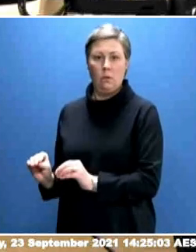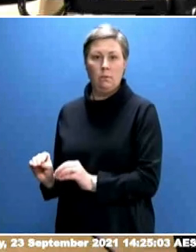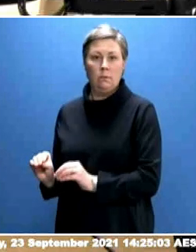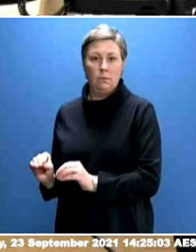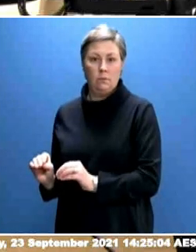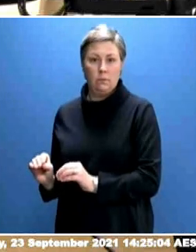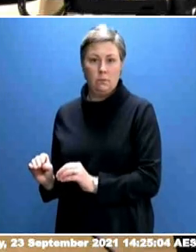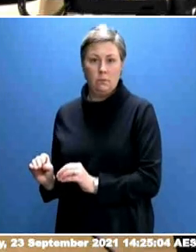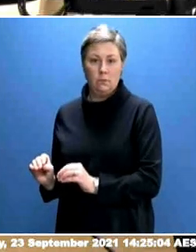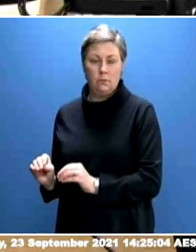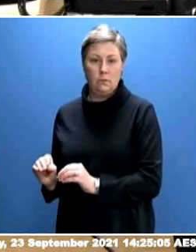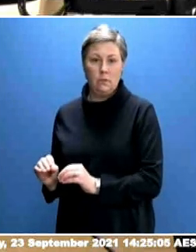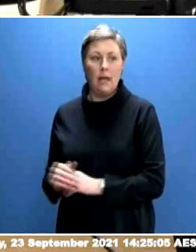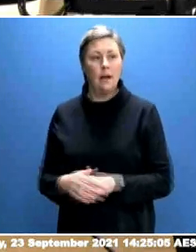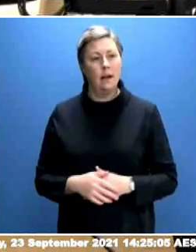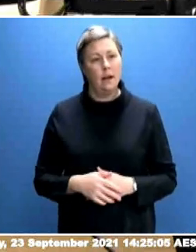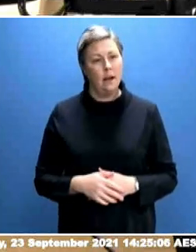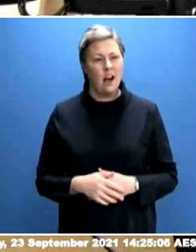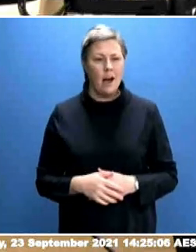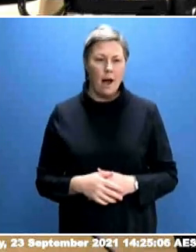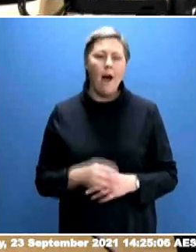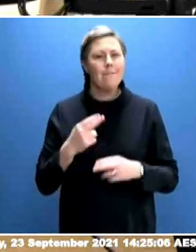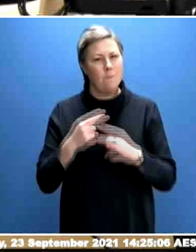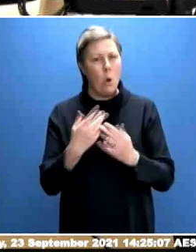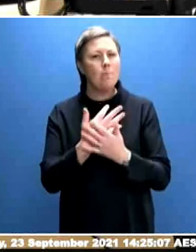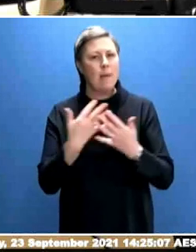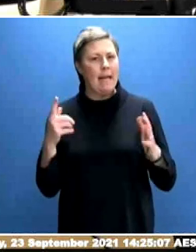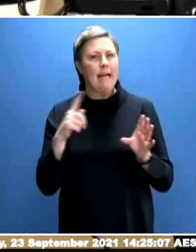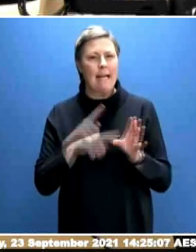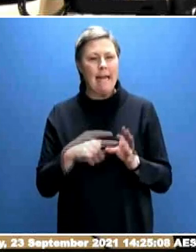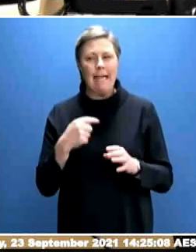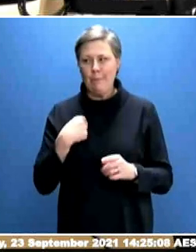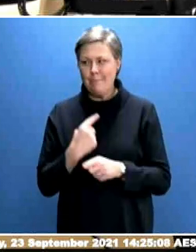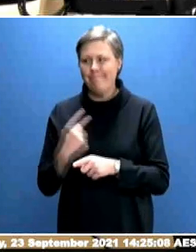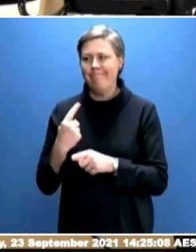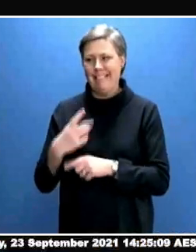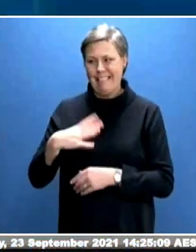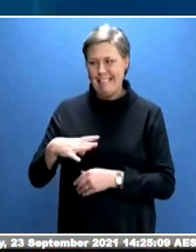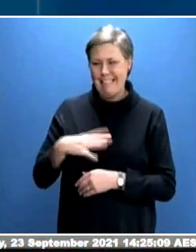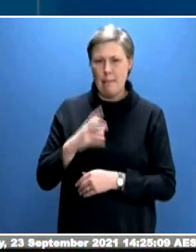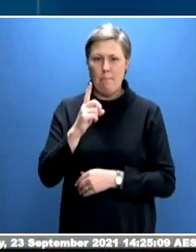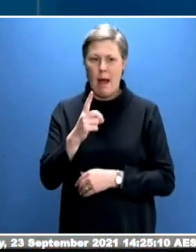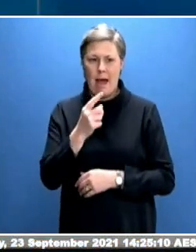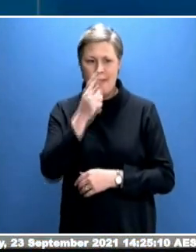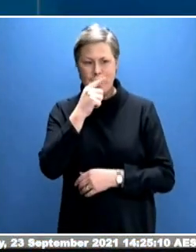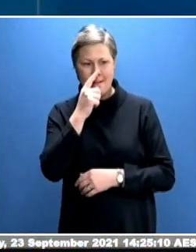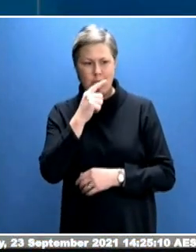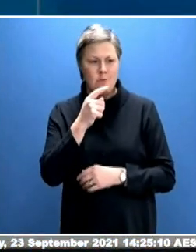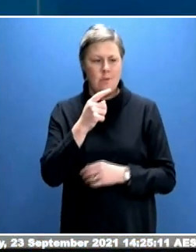The need's been identified on and off for many years, but there's been a lack of will or courage or support for it.